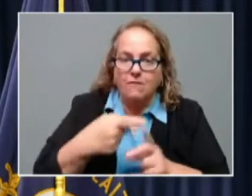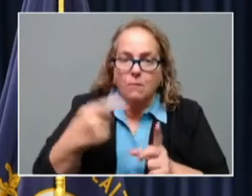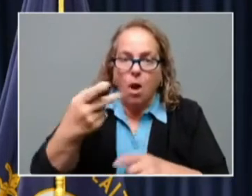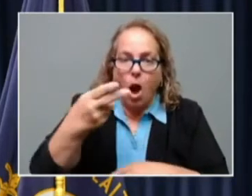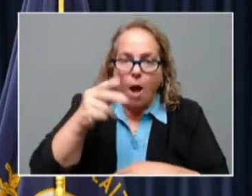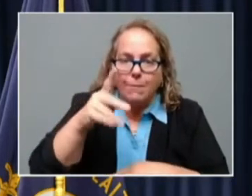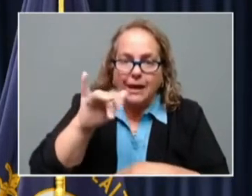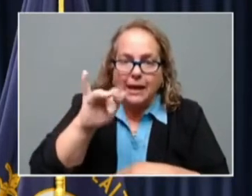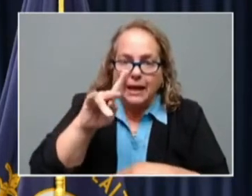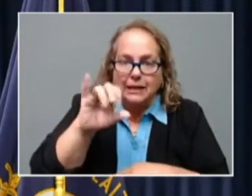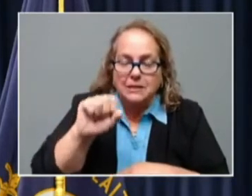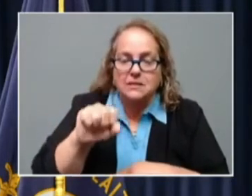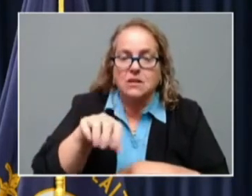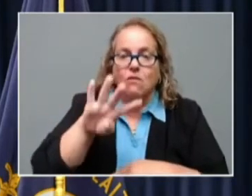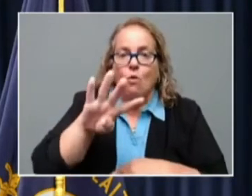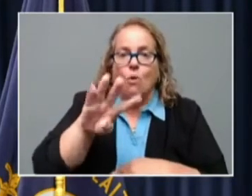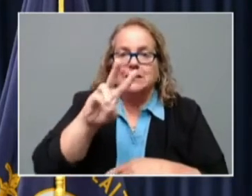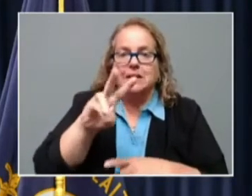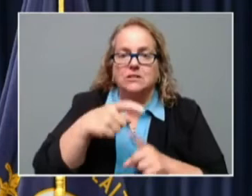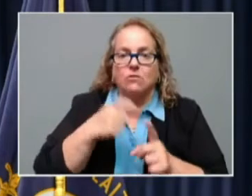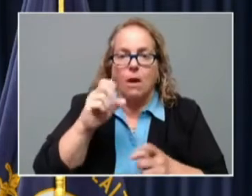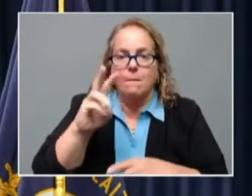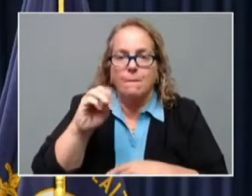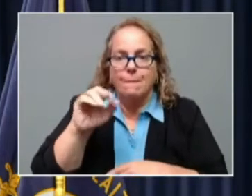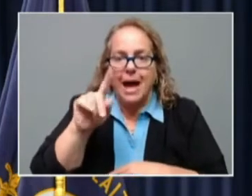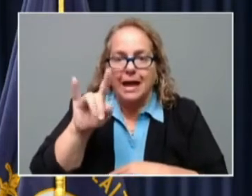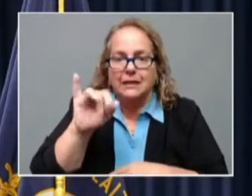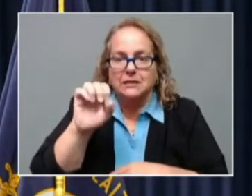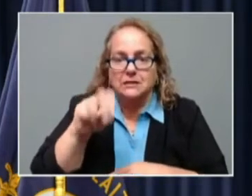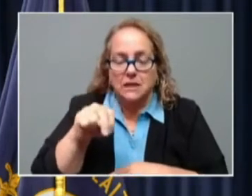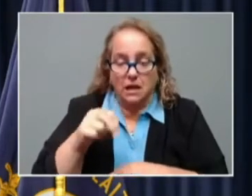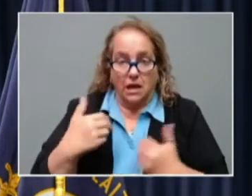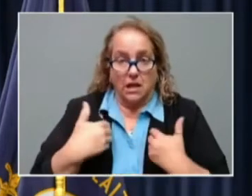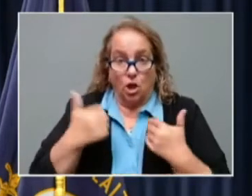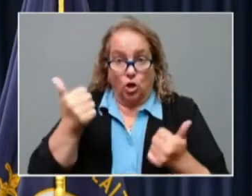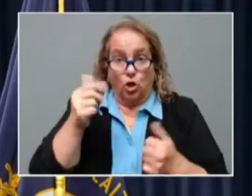County. So younger Kentucky is losing their life to the delta variant all